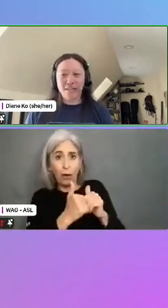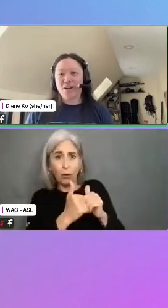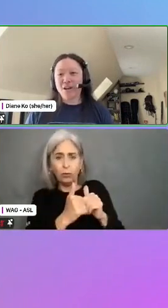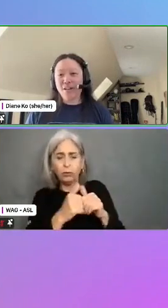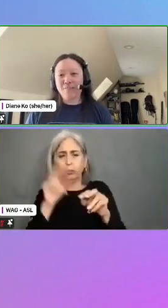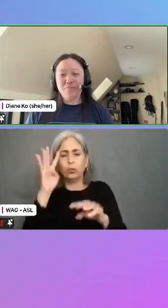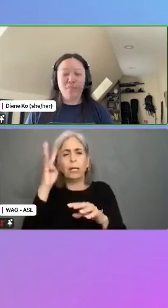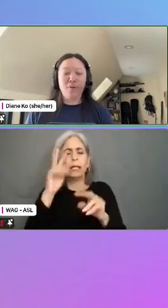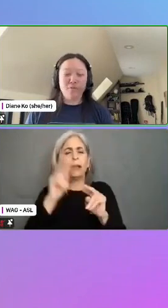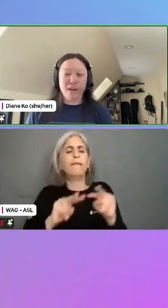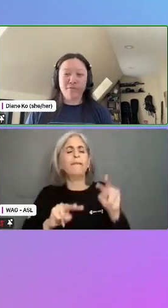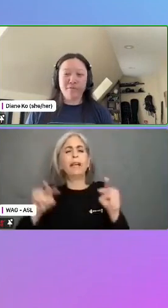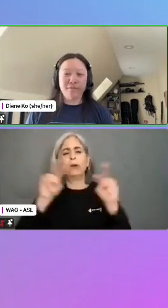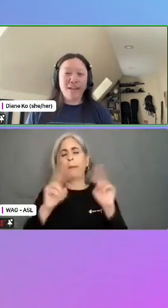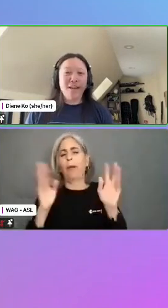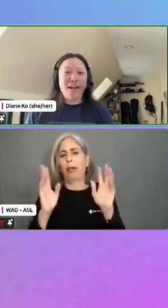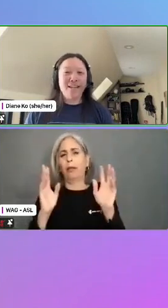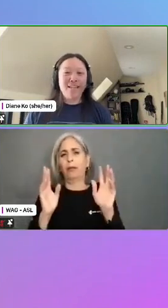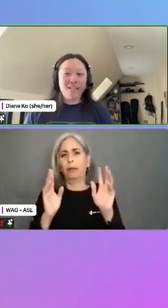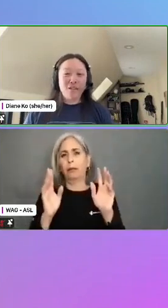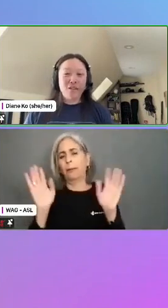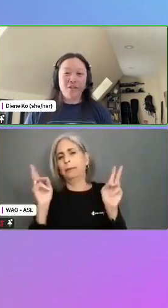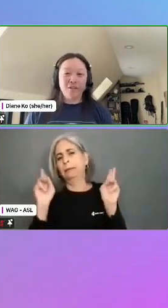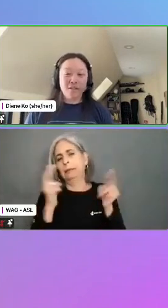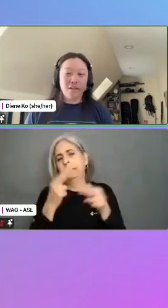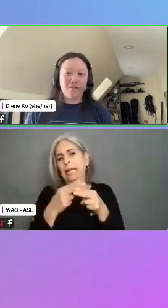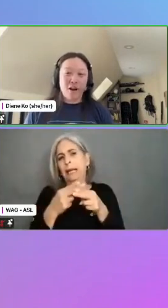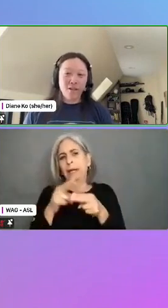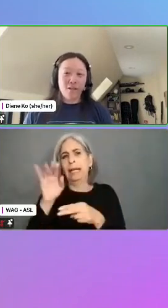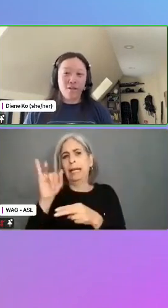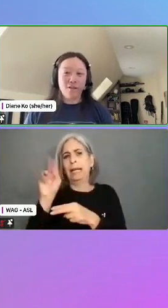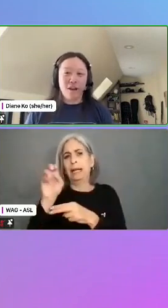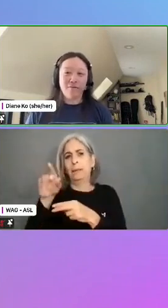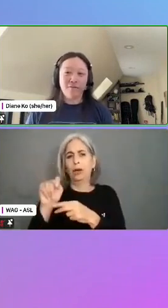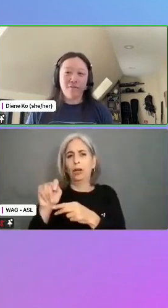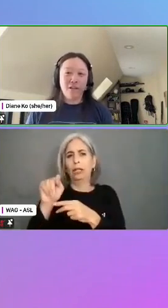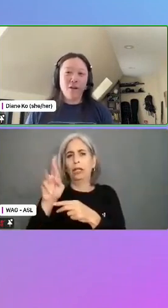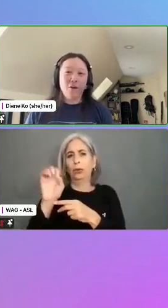the input is invalid when error text is passed in. To